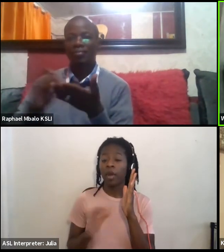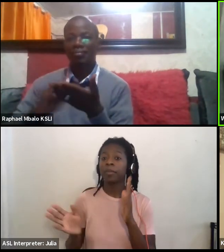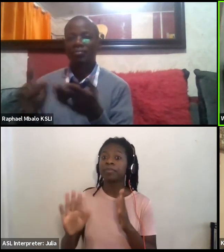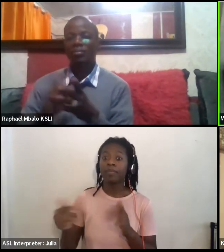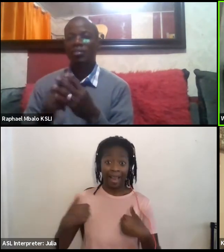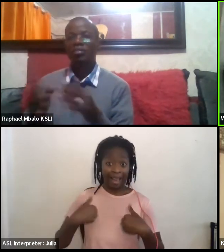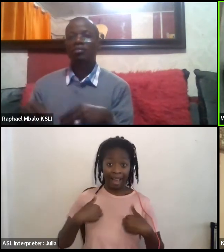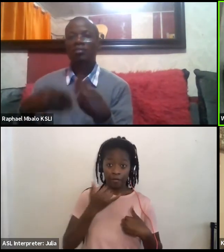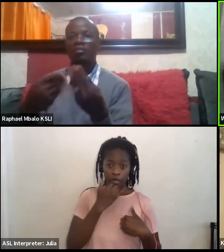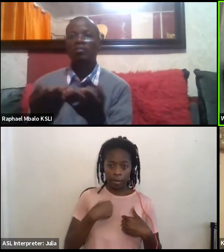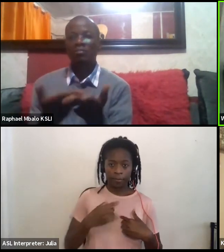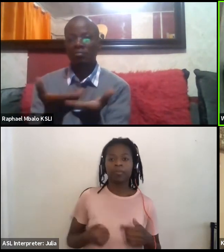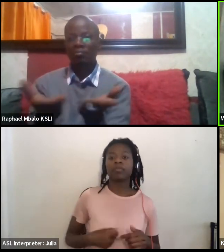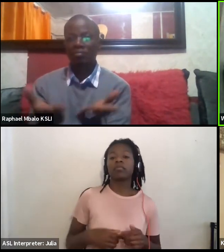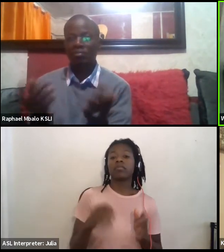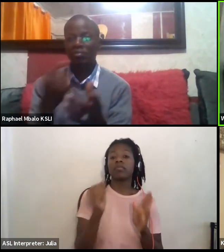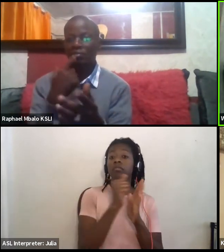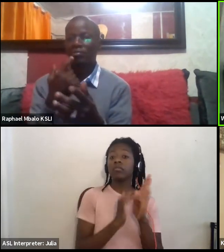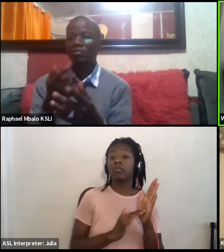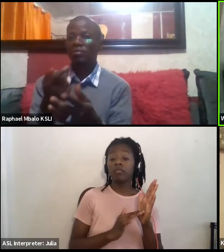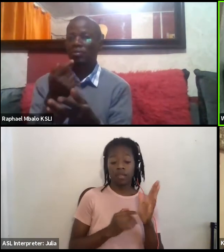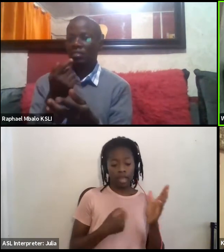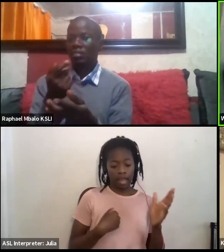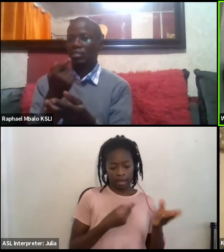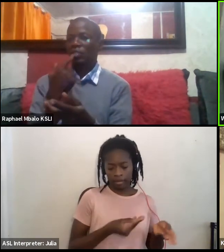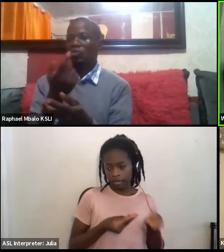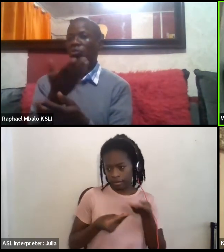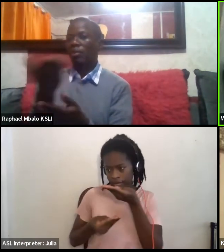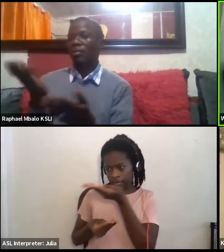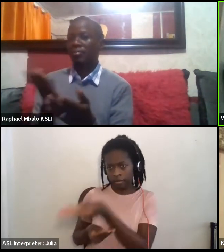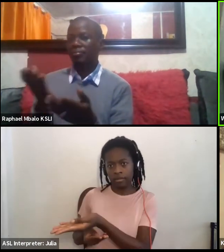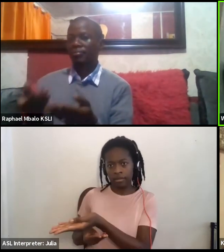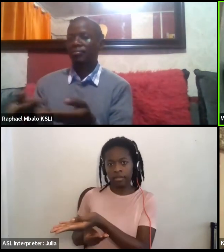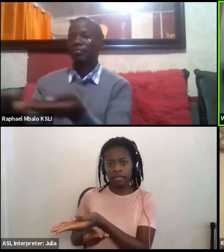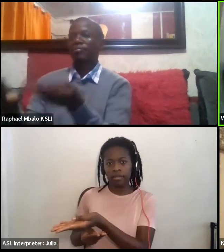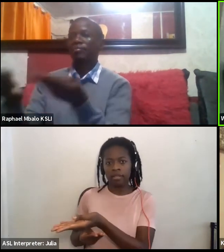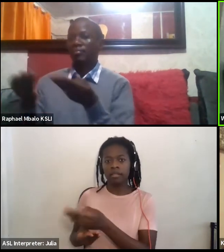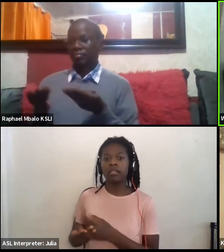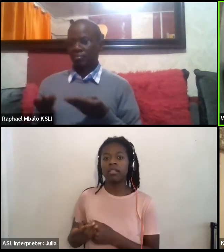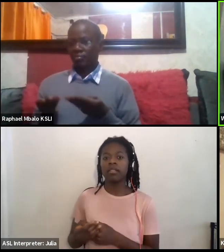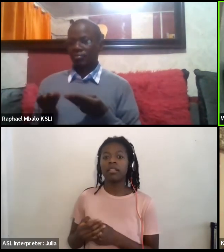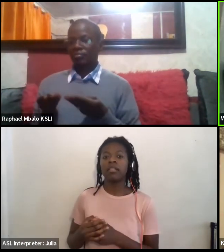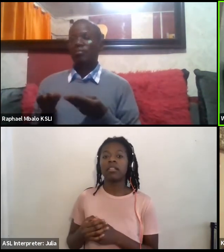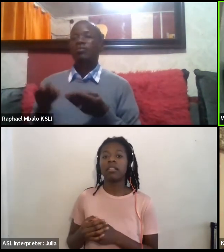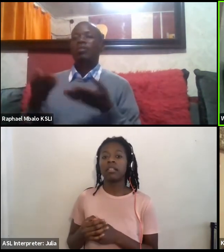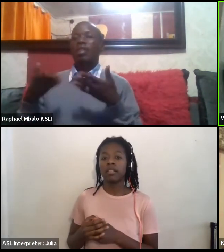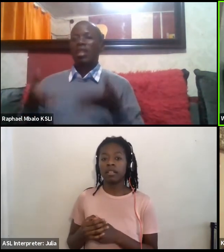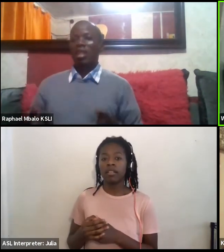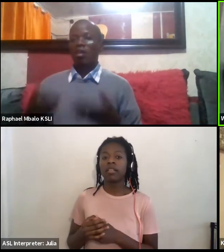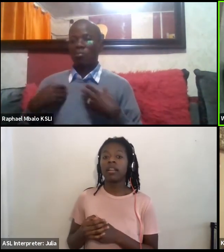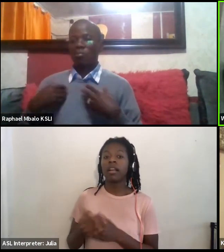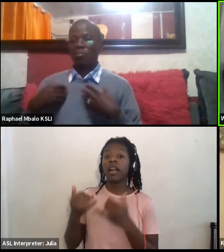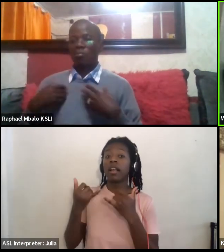"Now, pass me the script. Okay, you've given me the script. I am now the director you're now officially not writers."